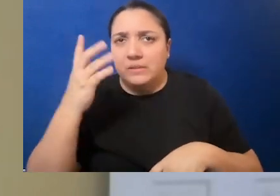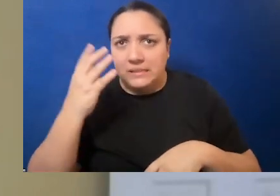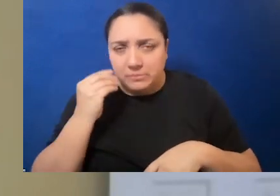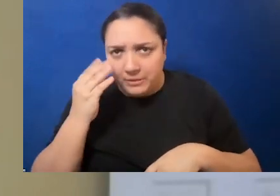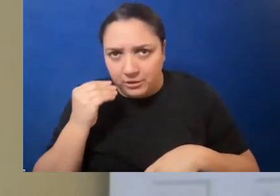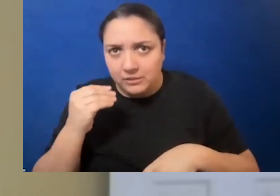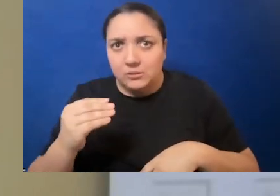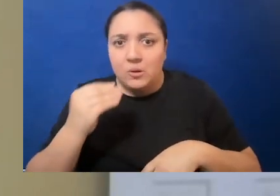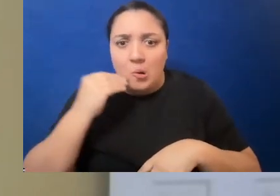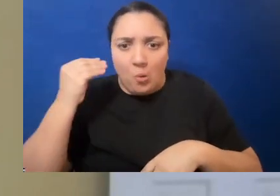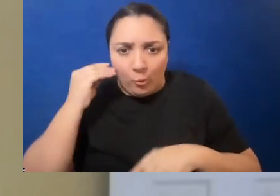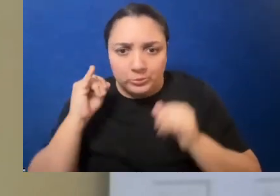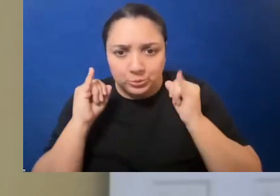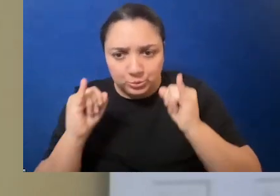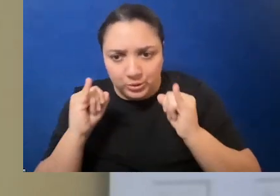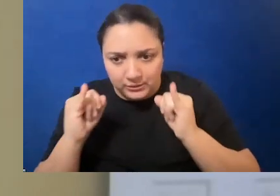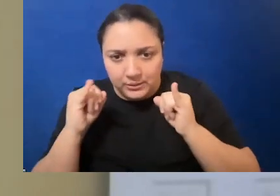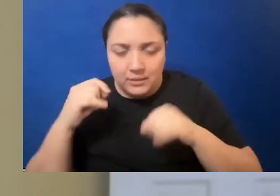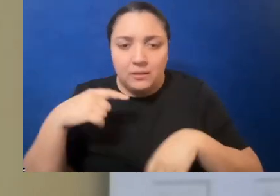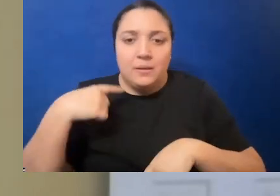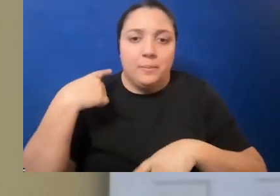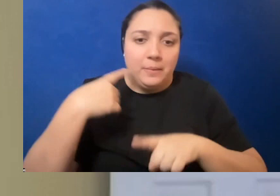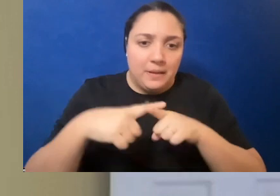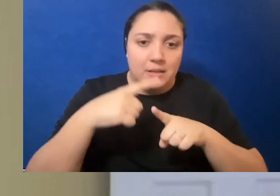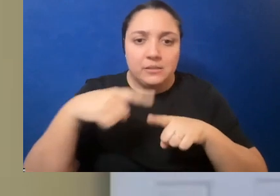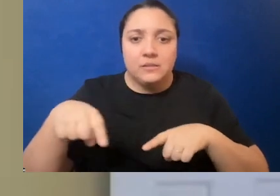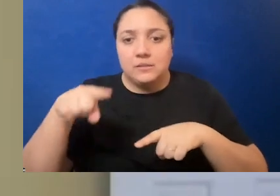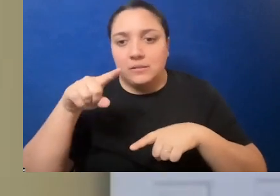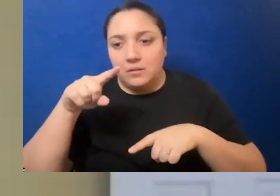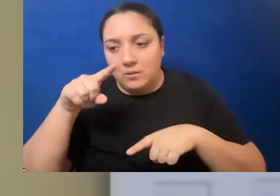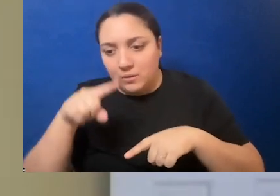EDUCATION BECAUSE OF THE HOME